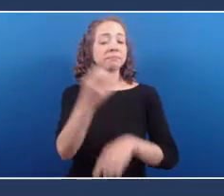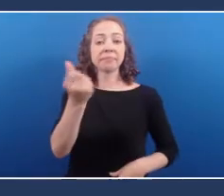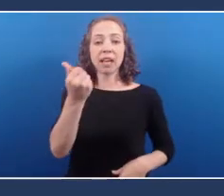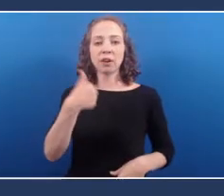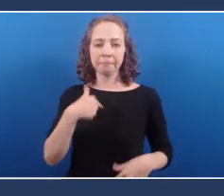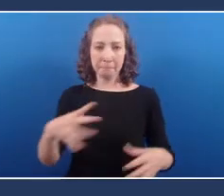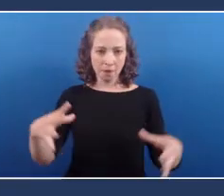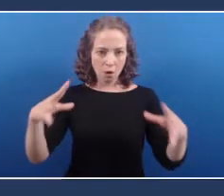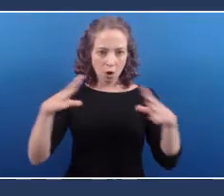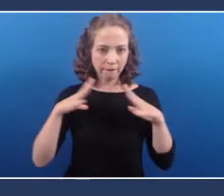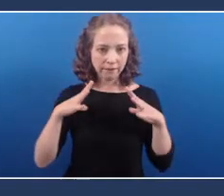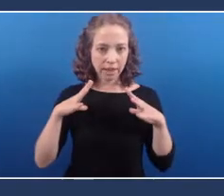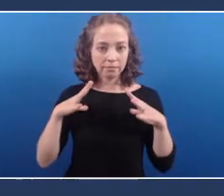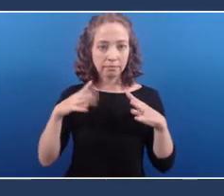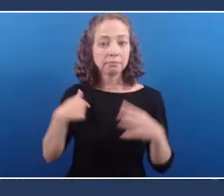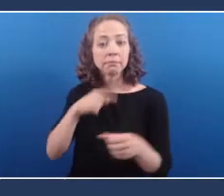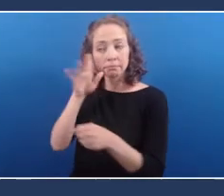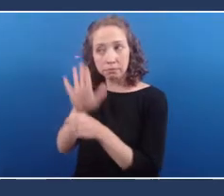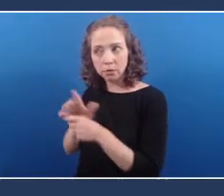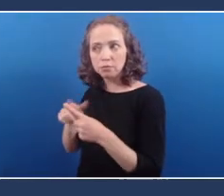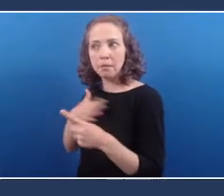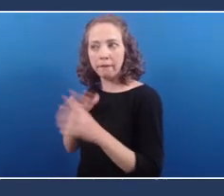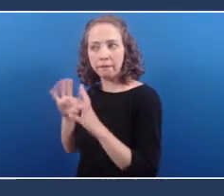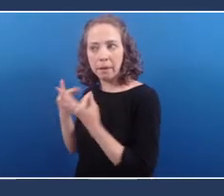on myself and be well. And My Analytics gives you